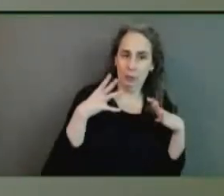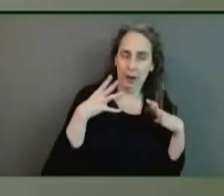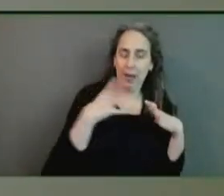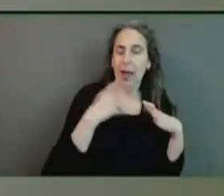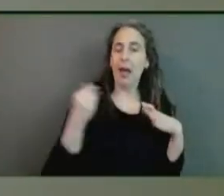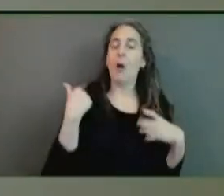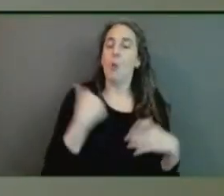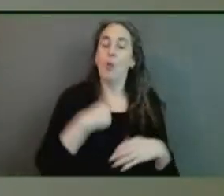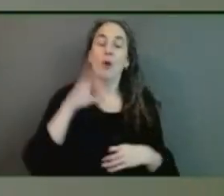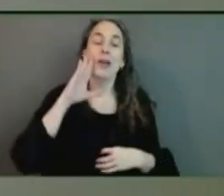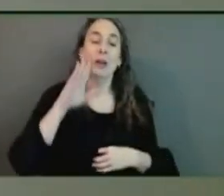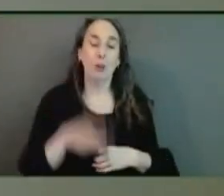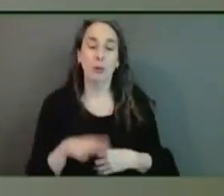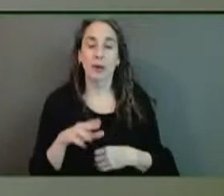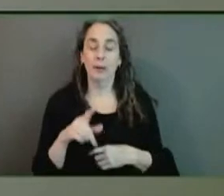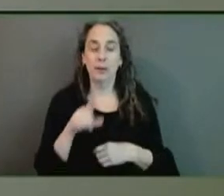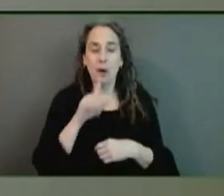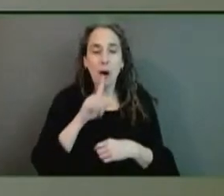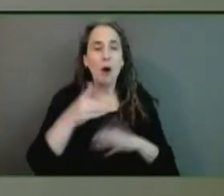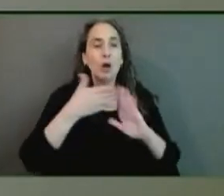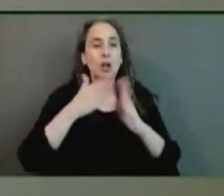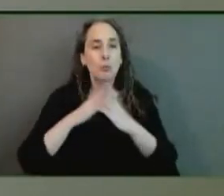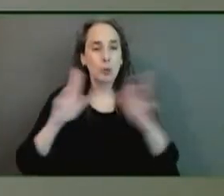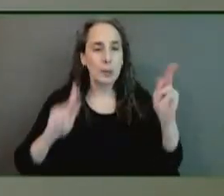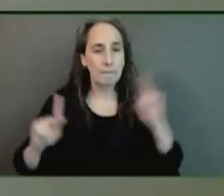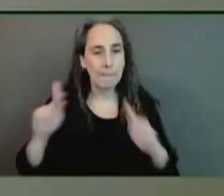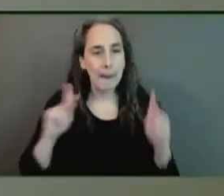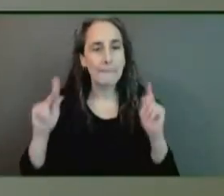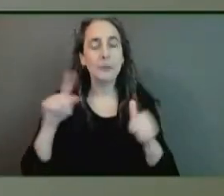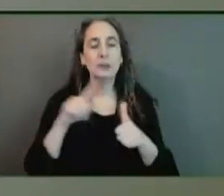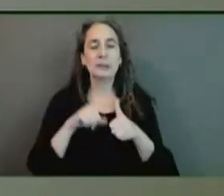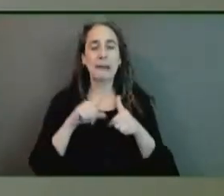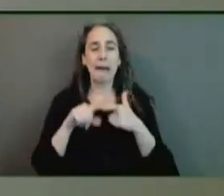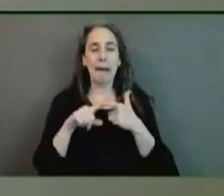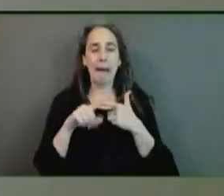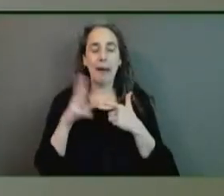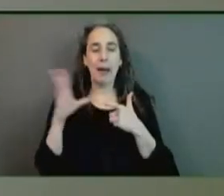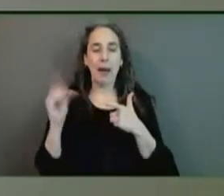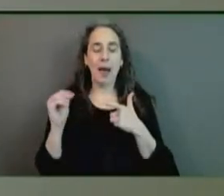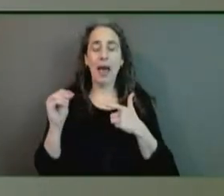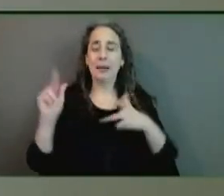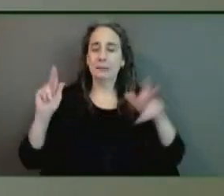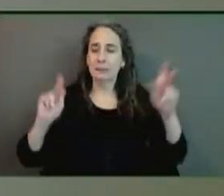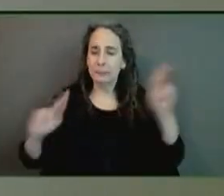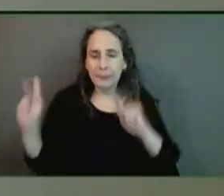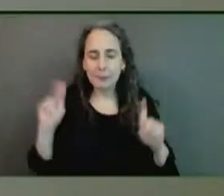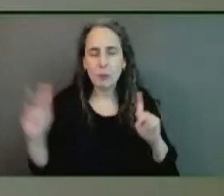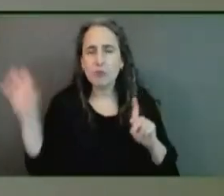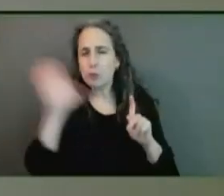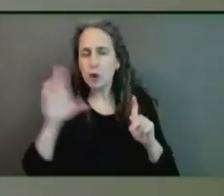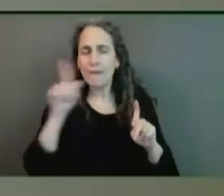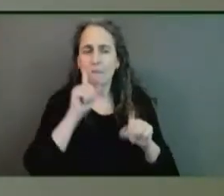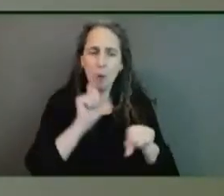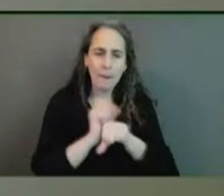fair just before the winter break, and we know that there